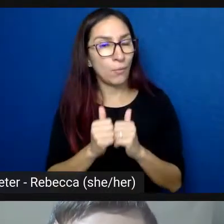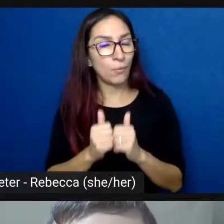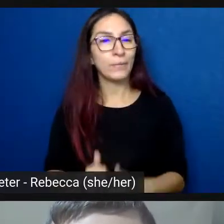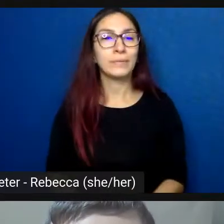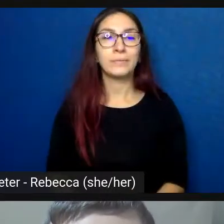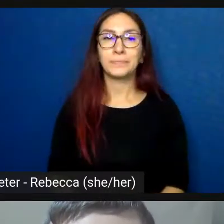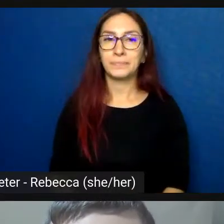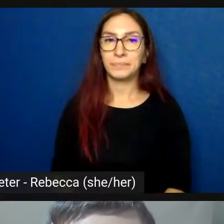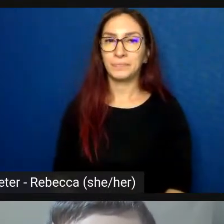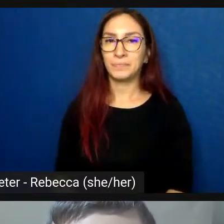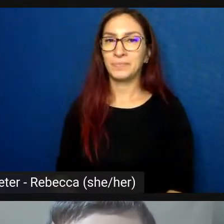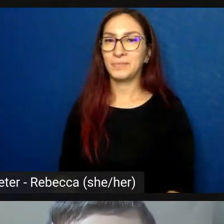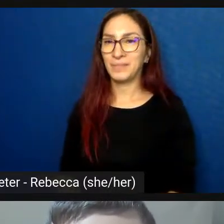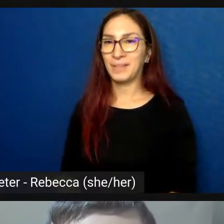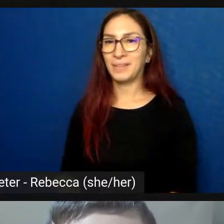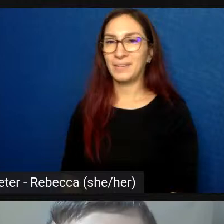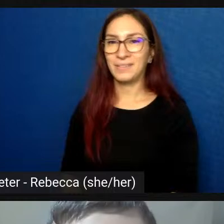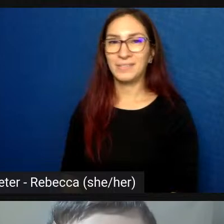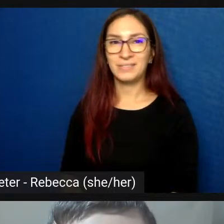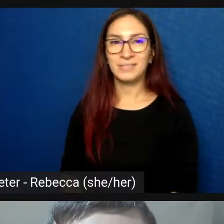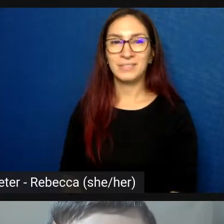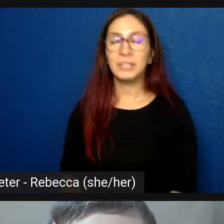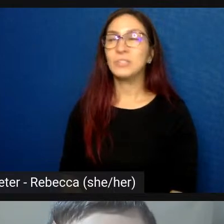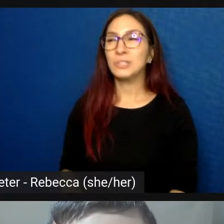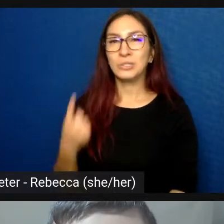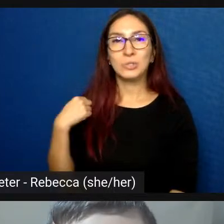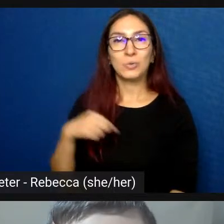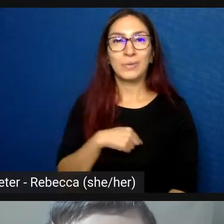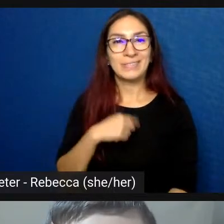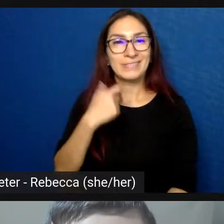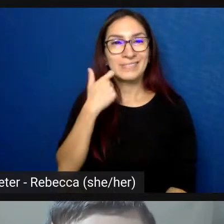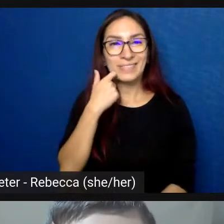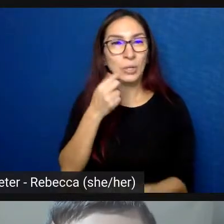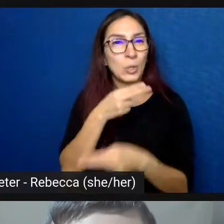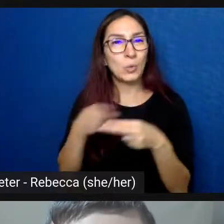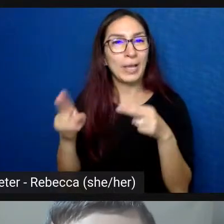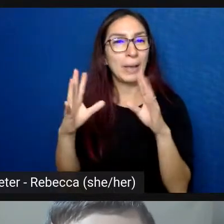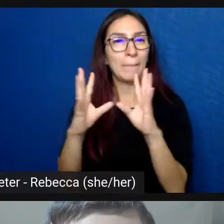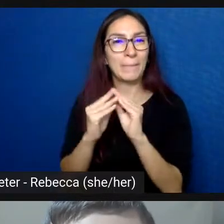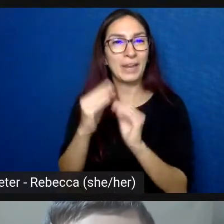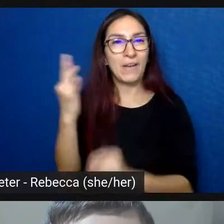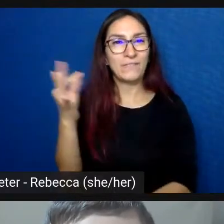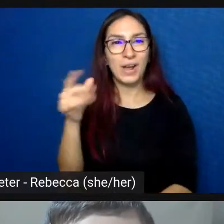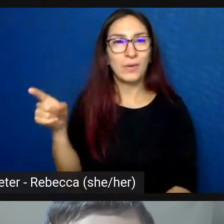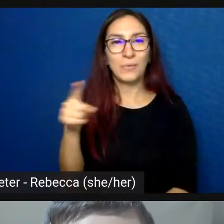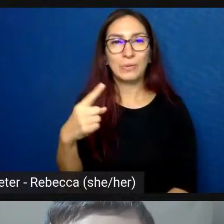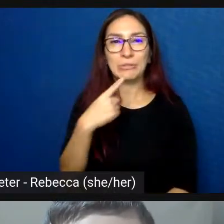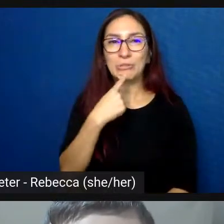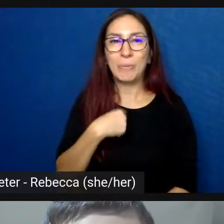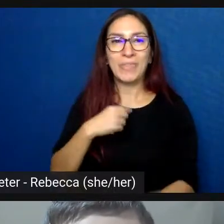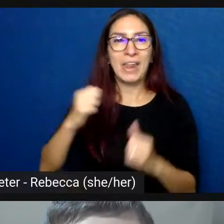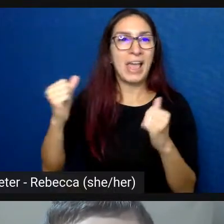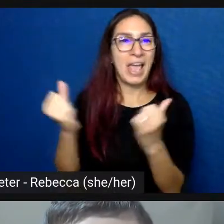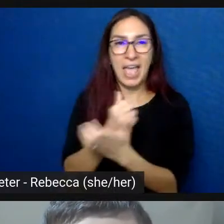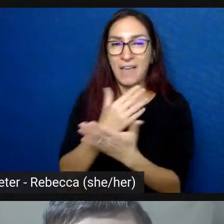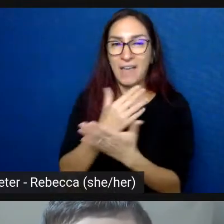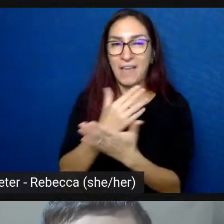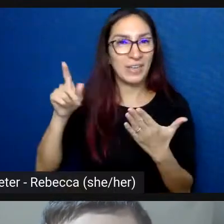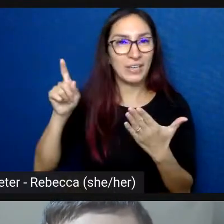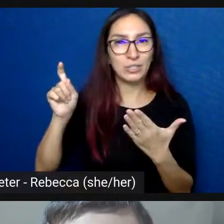the site? Have you tried to register? Would you show us how it works Lazar Bulatovic: Since we had a quick meeting on Friday where